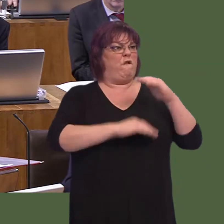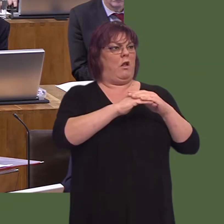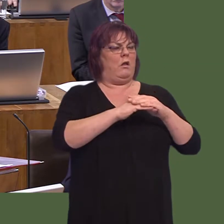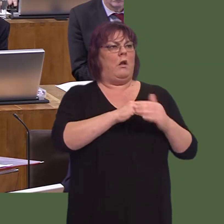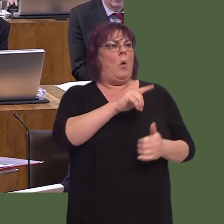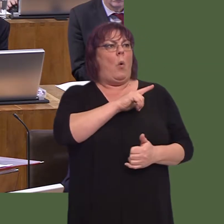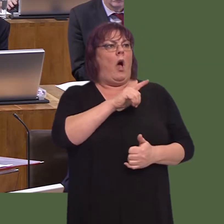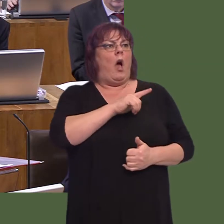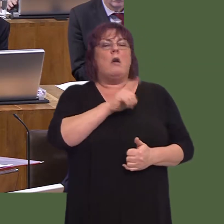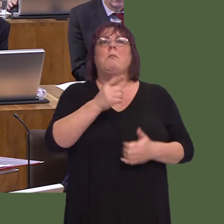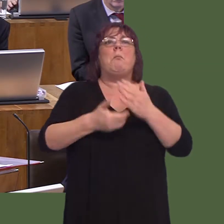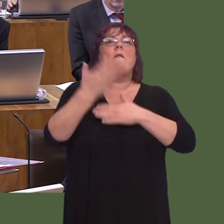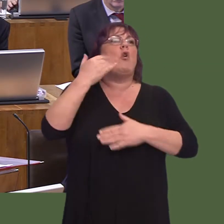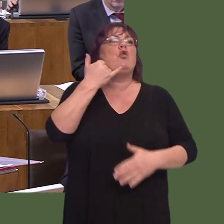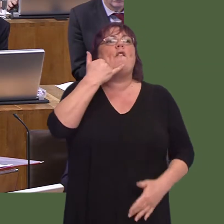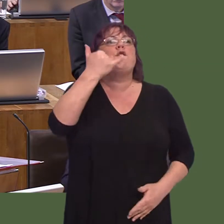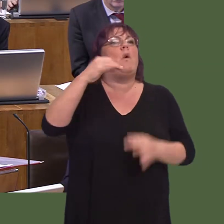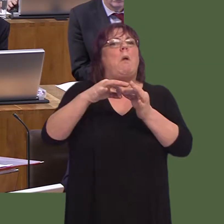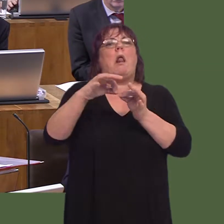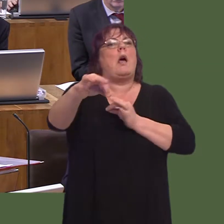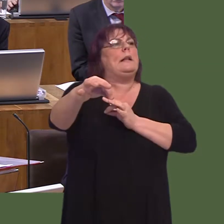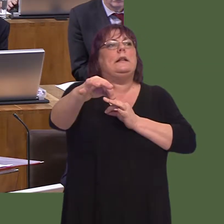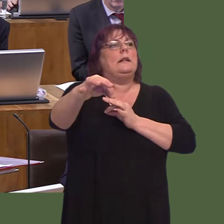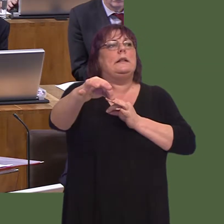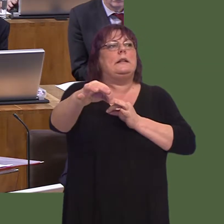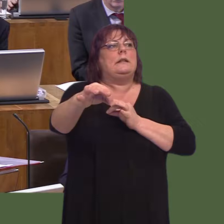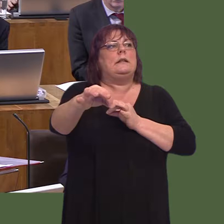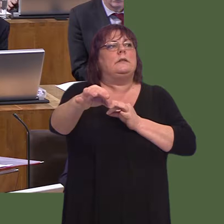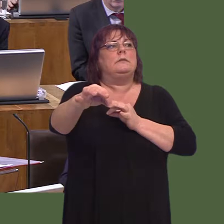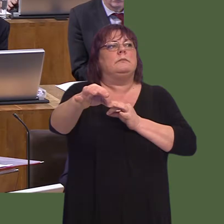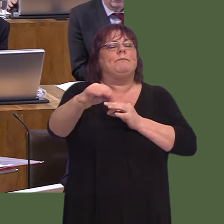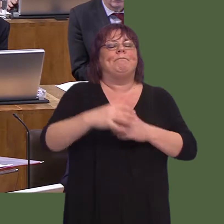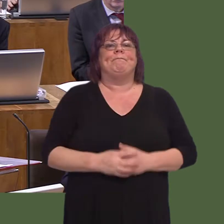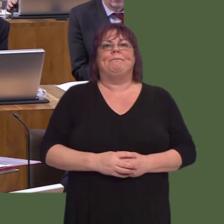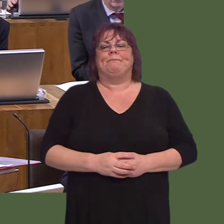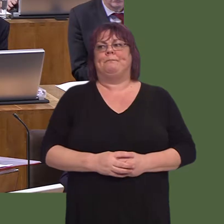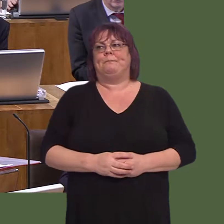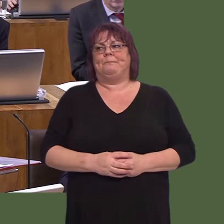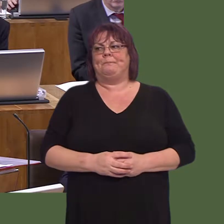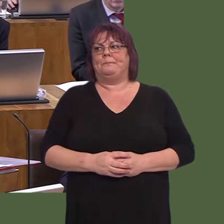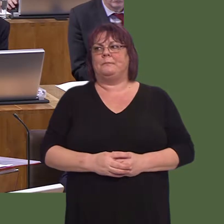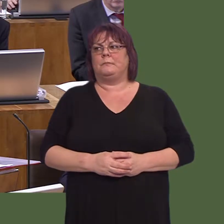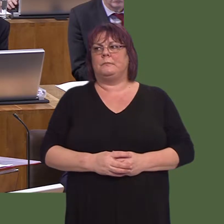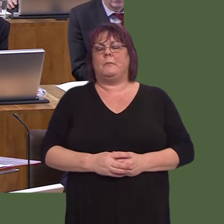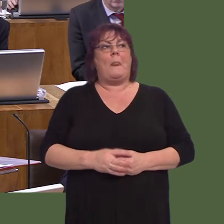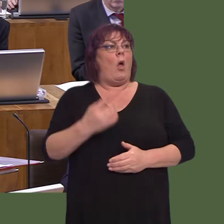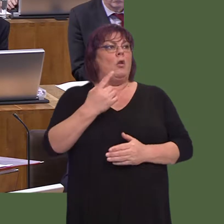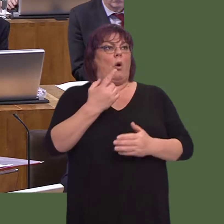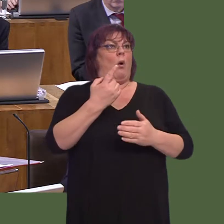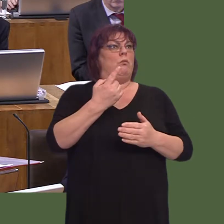Well, there hadn't been any investment at all in landlines and so they only had mobiles.